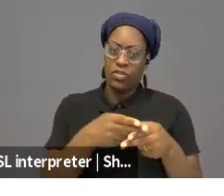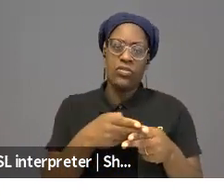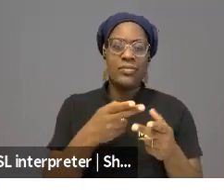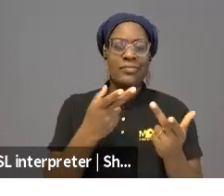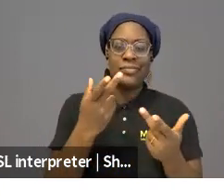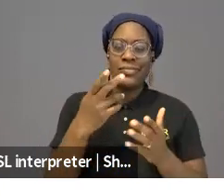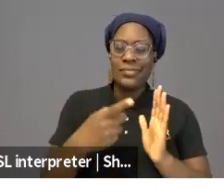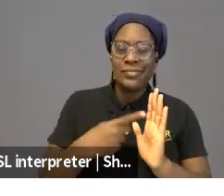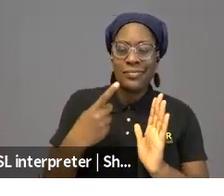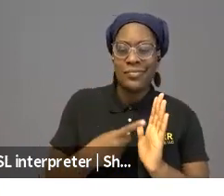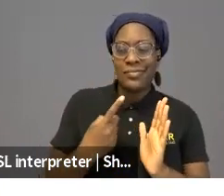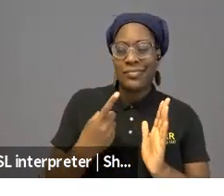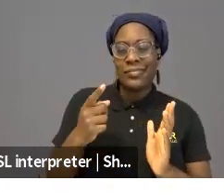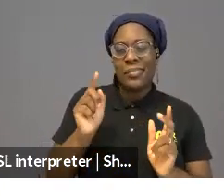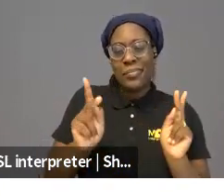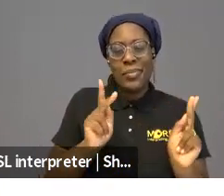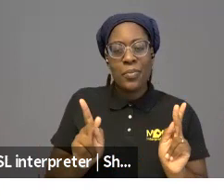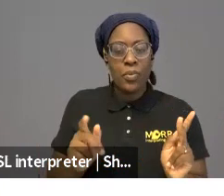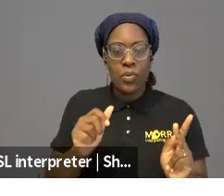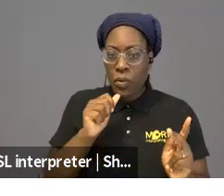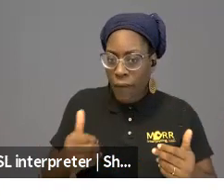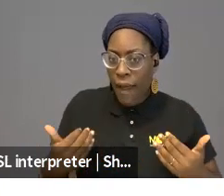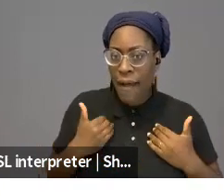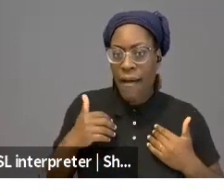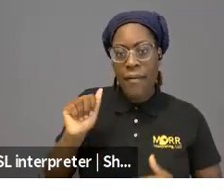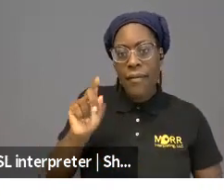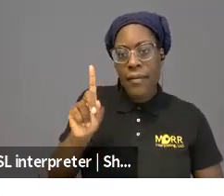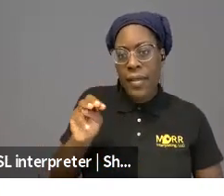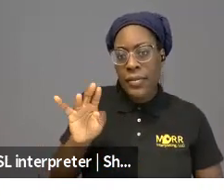department or those in upper administration that are supportive of their work as writing